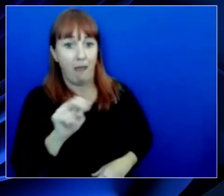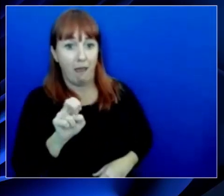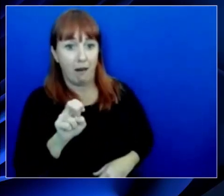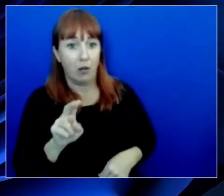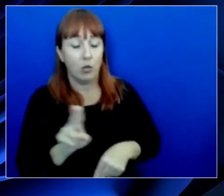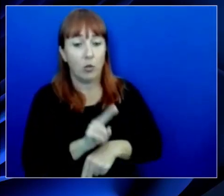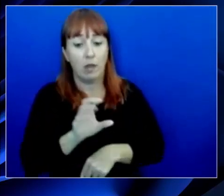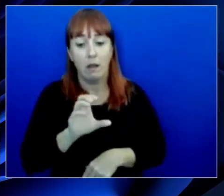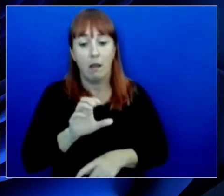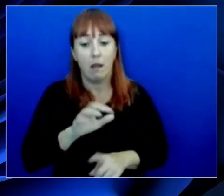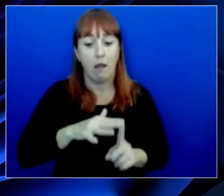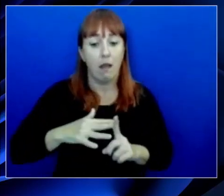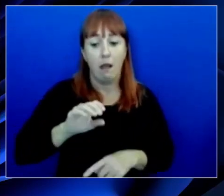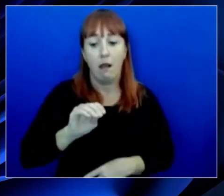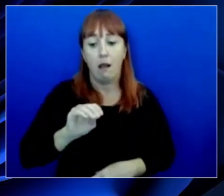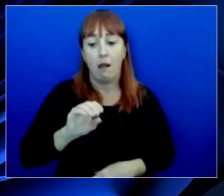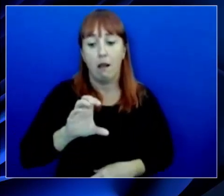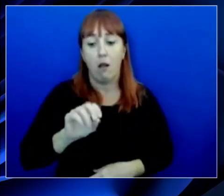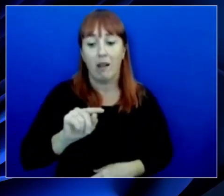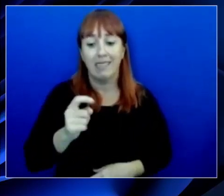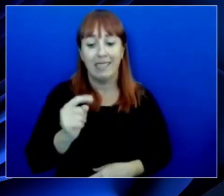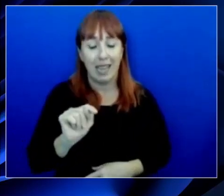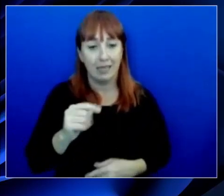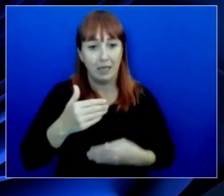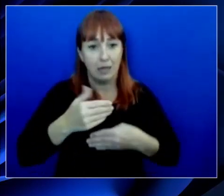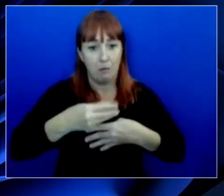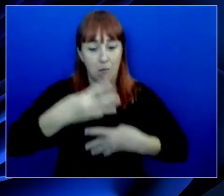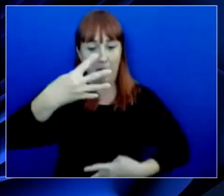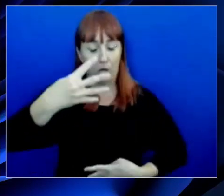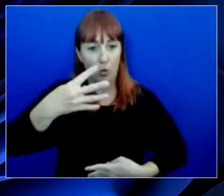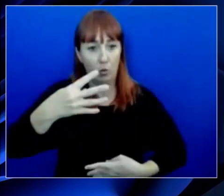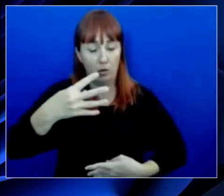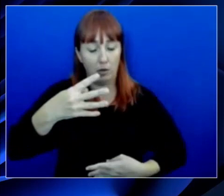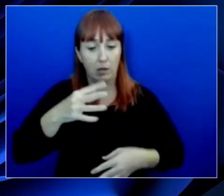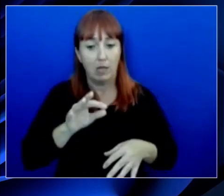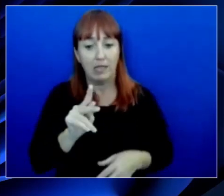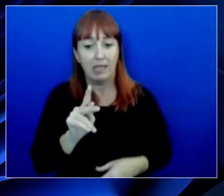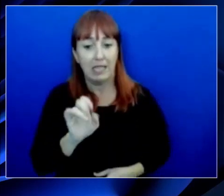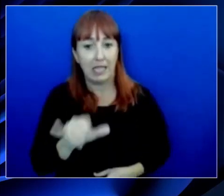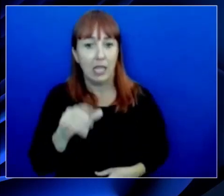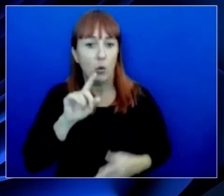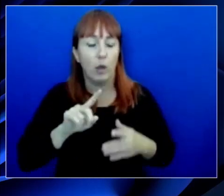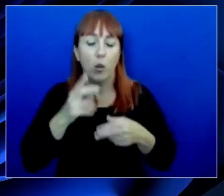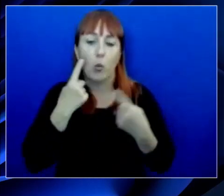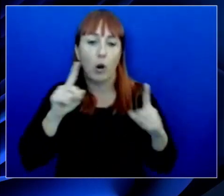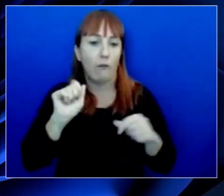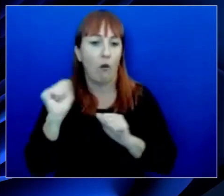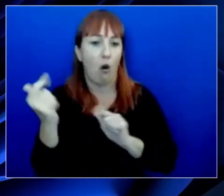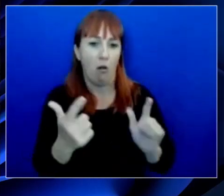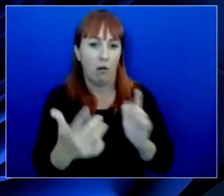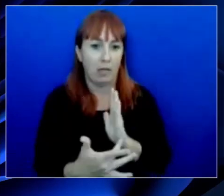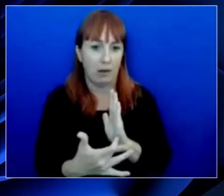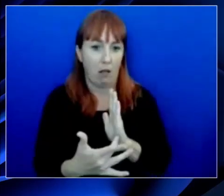pin to start will work with any assistive technology from the screen writing perspective. So whether it's jaws,